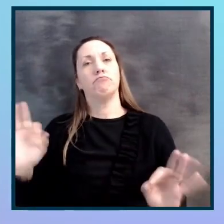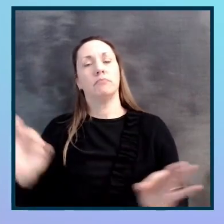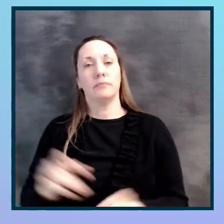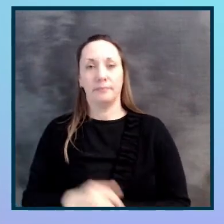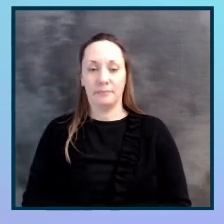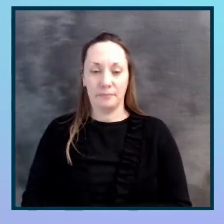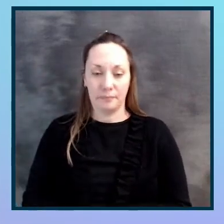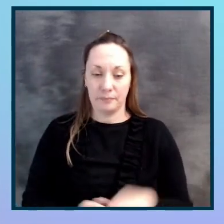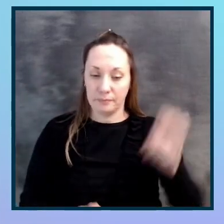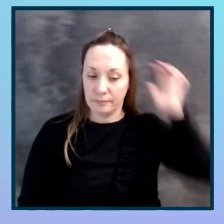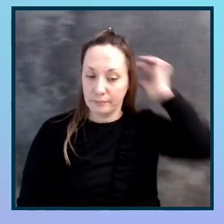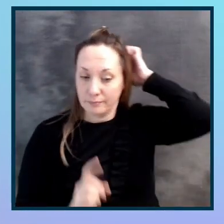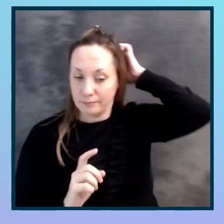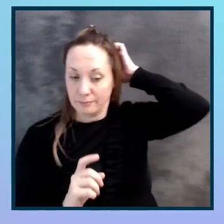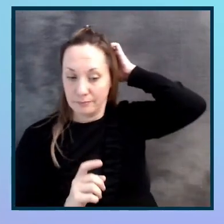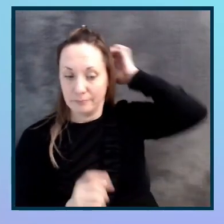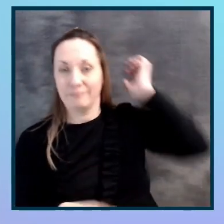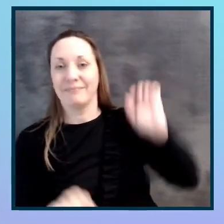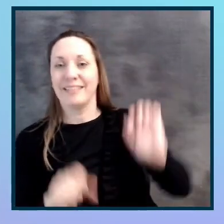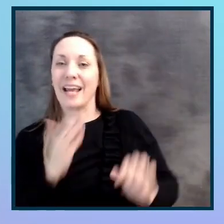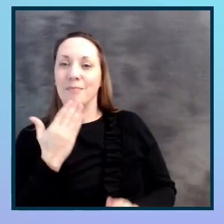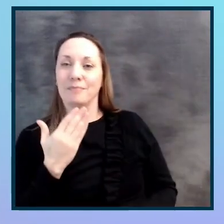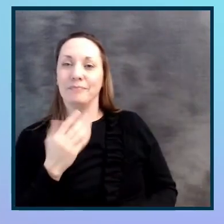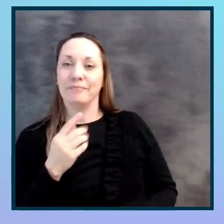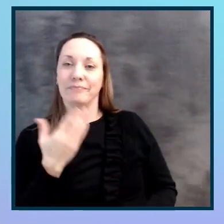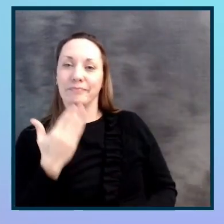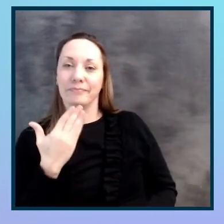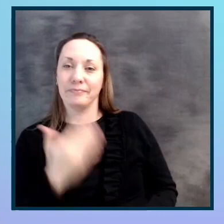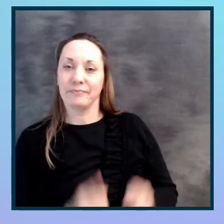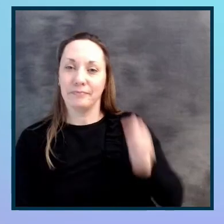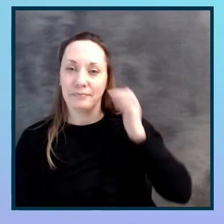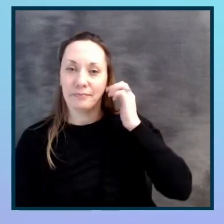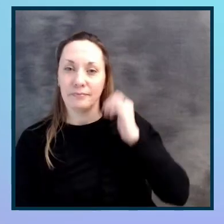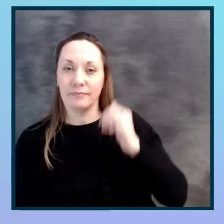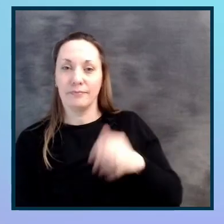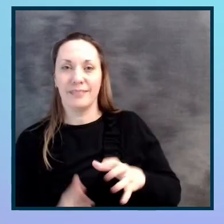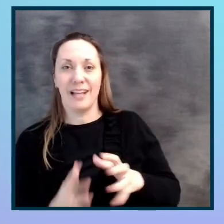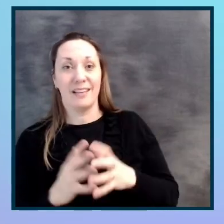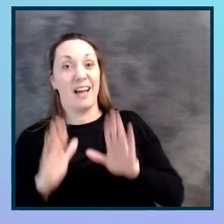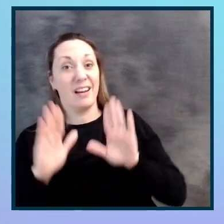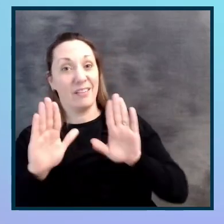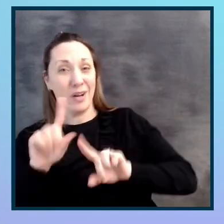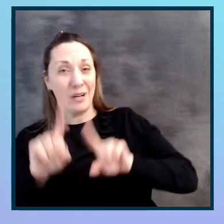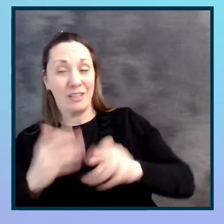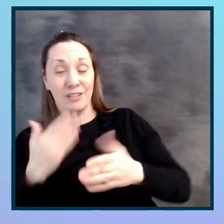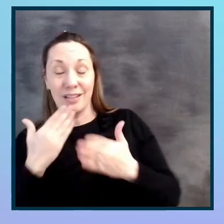Absolutely. Thank you, Christina. Okay. Lot of great questions. Thank you all so much.